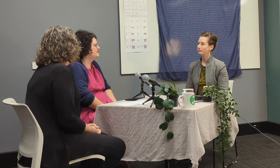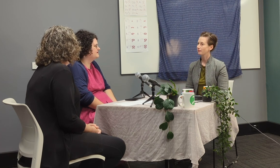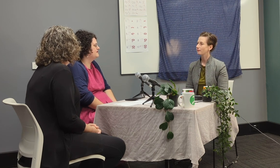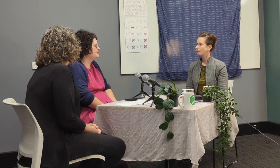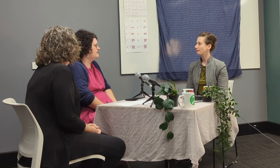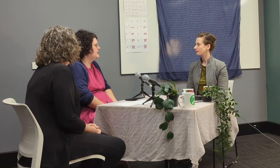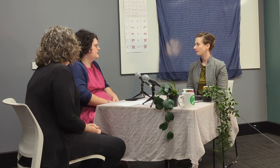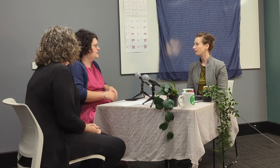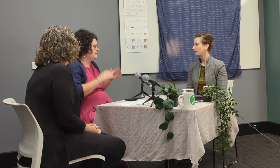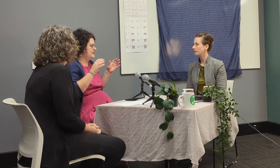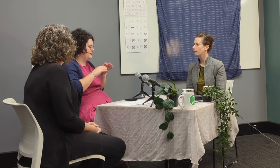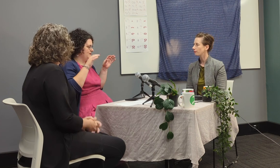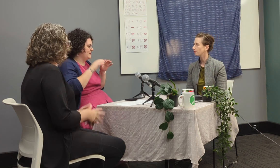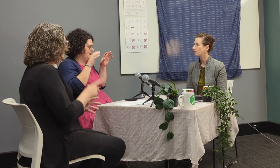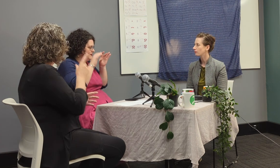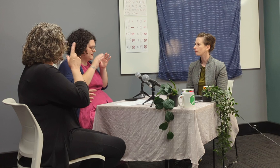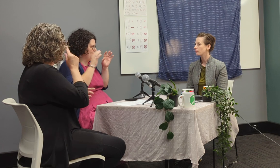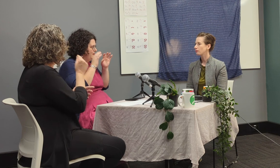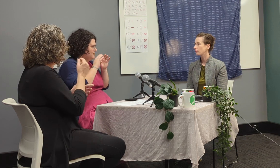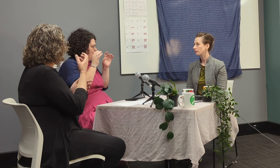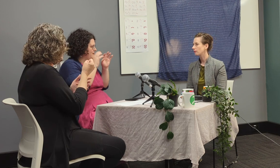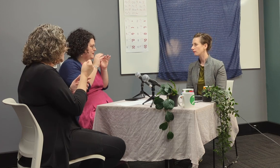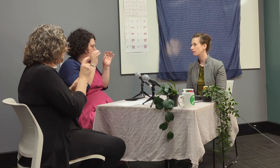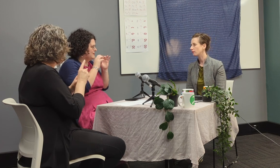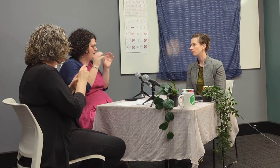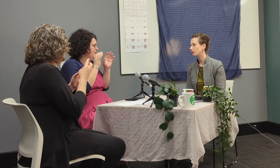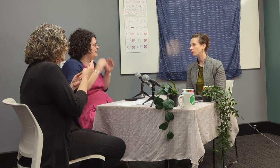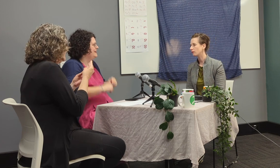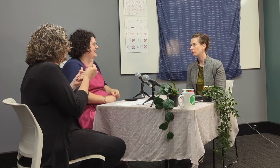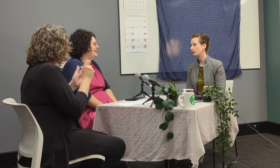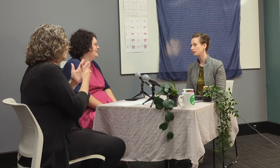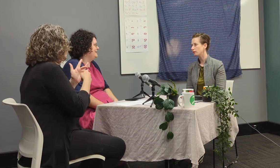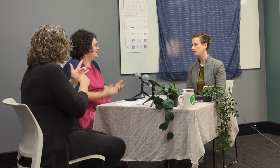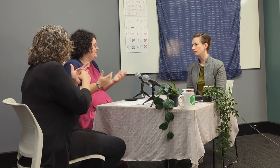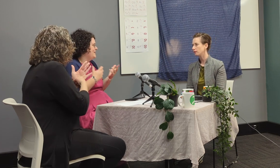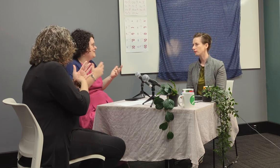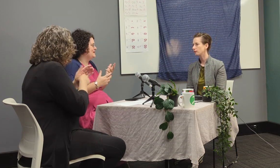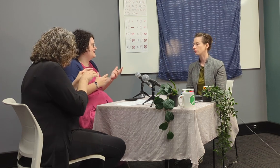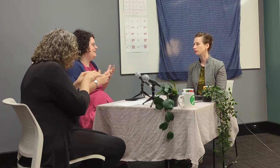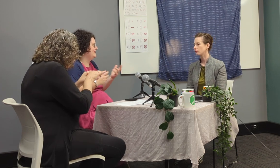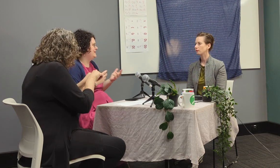G: You can just say, you know, “some sort of small critter” even if you don’t have